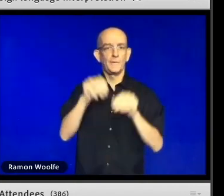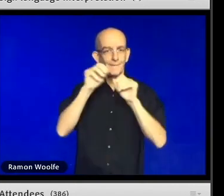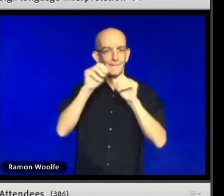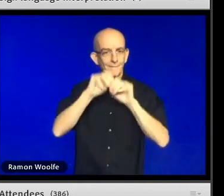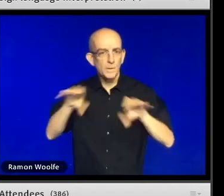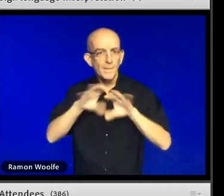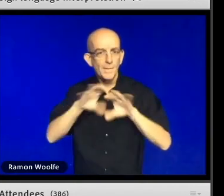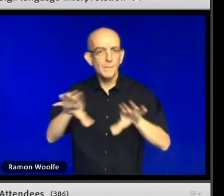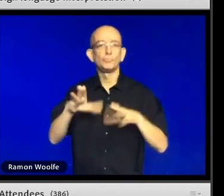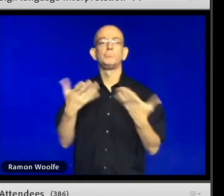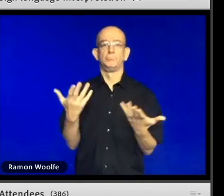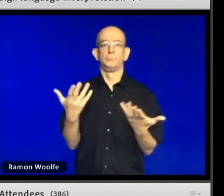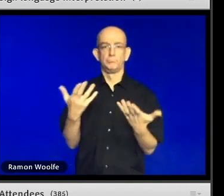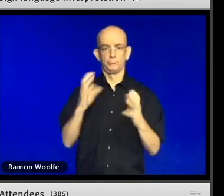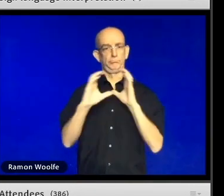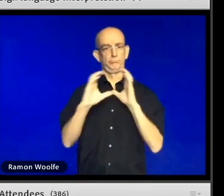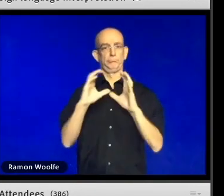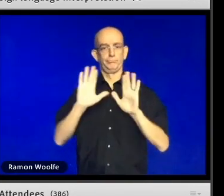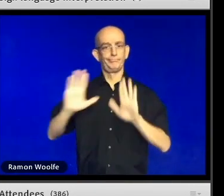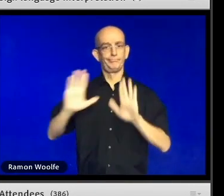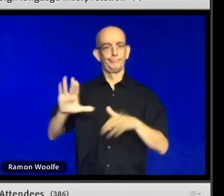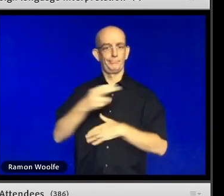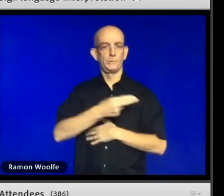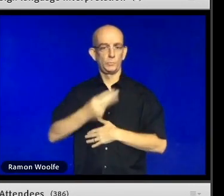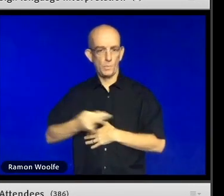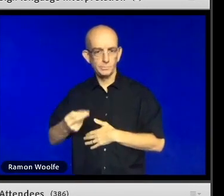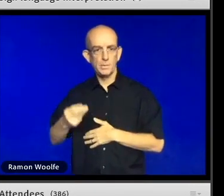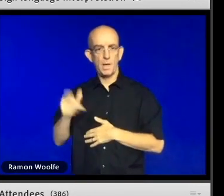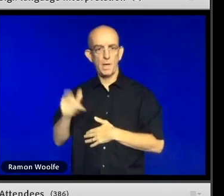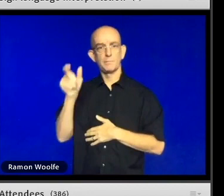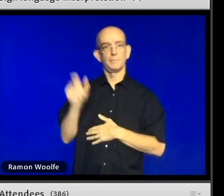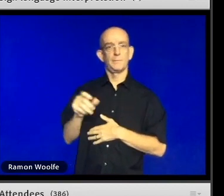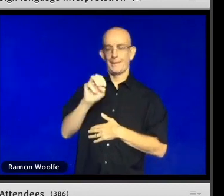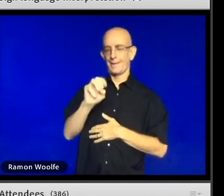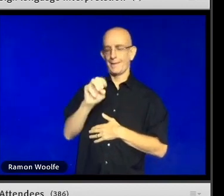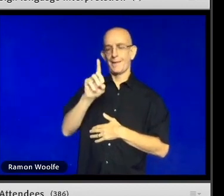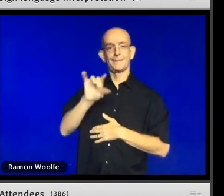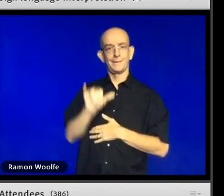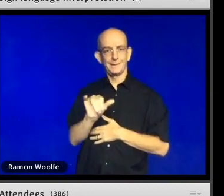the PV school. And with a PV school, majority of the students not hearing impaired. So we